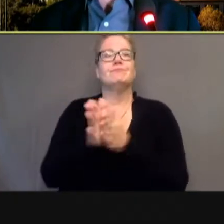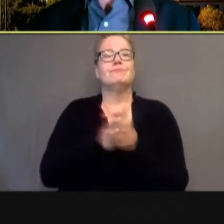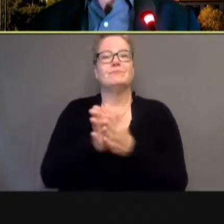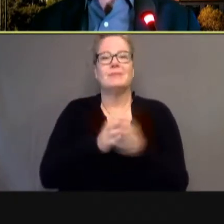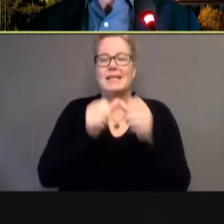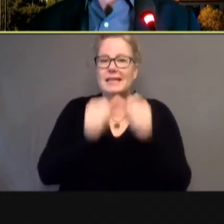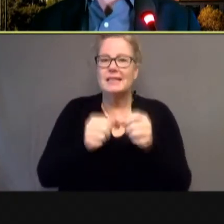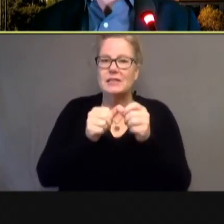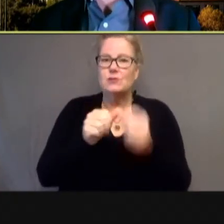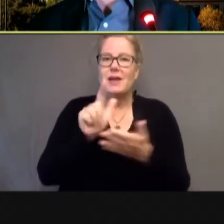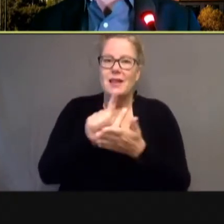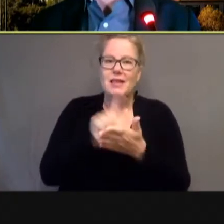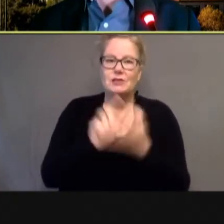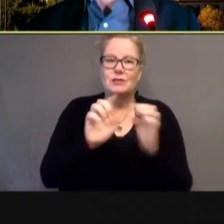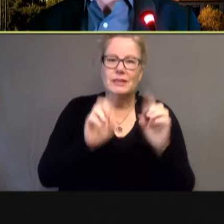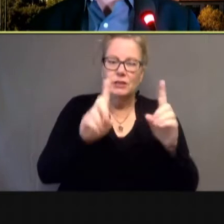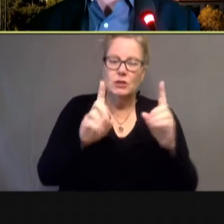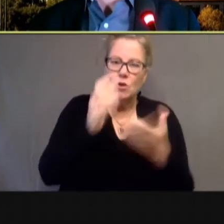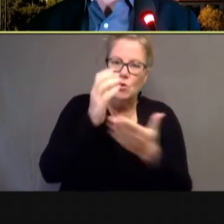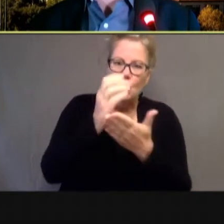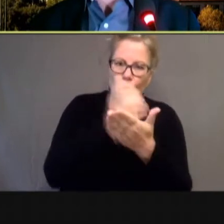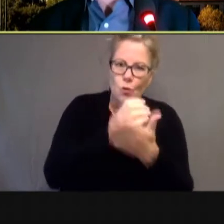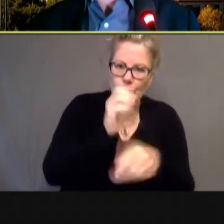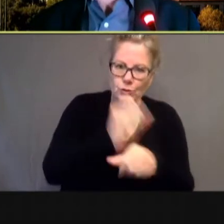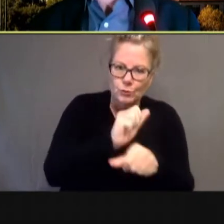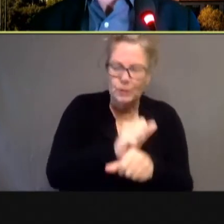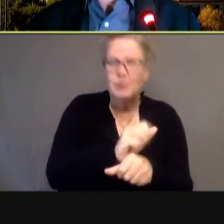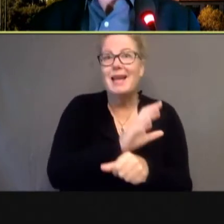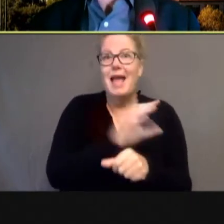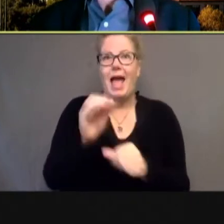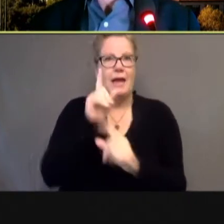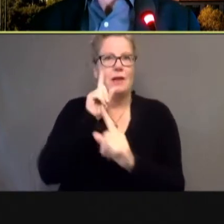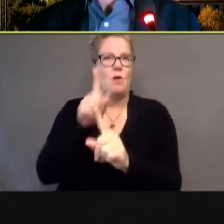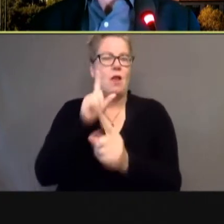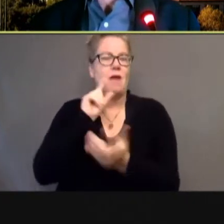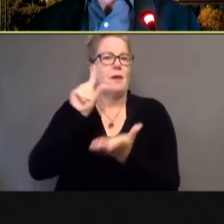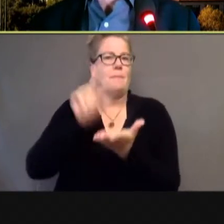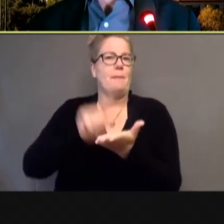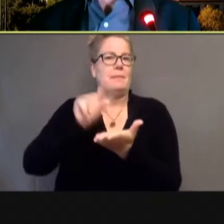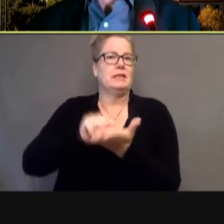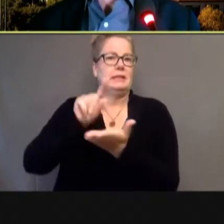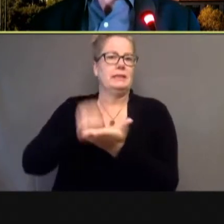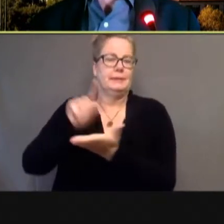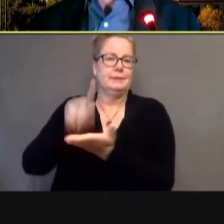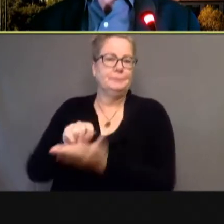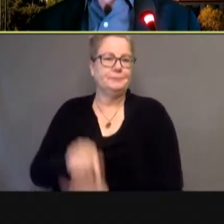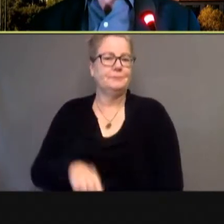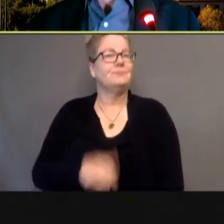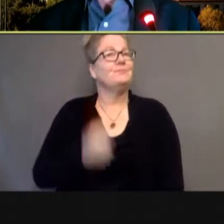has a special interest in publications. She's also a member of the Disability Rights Bar